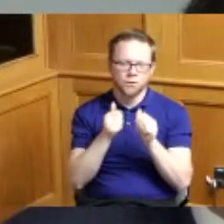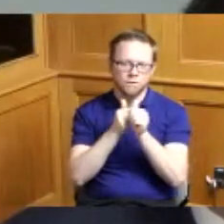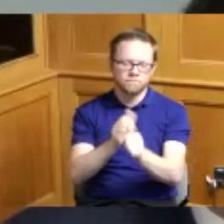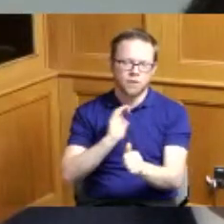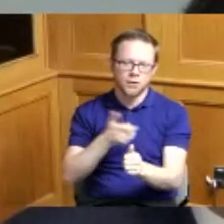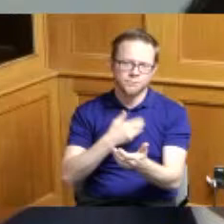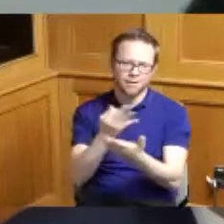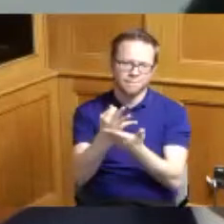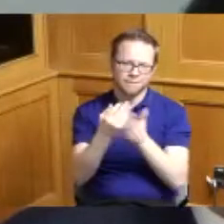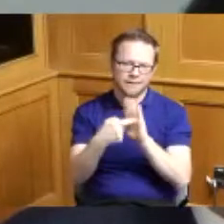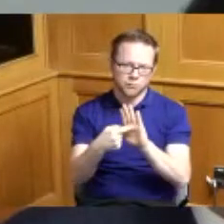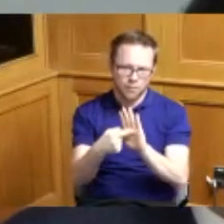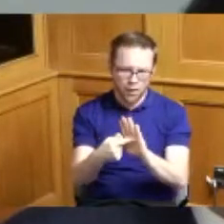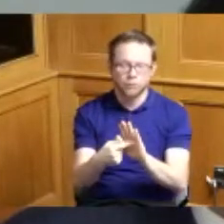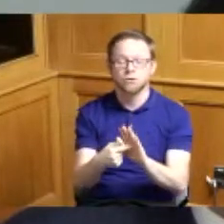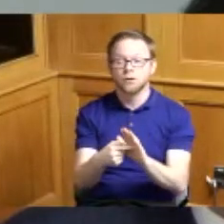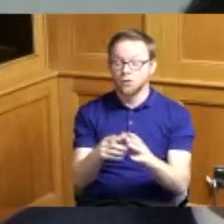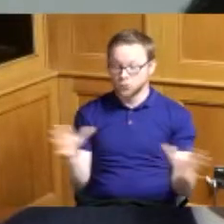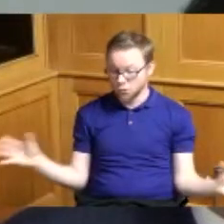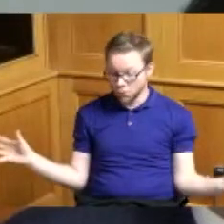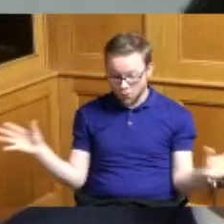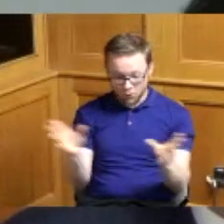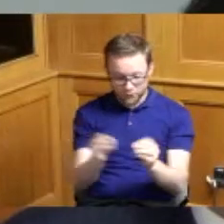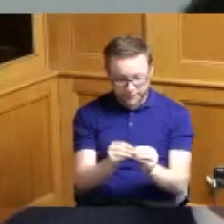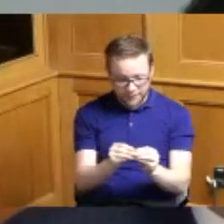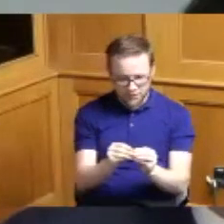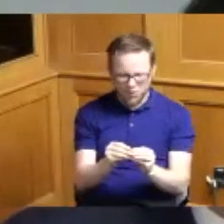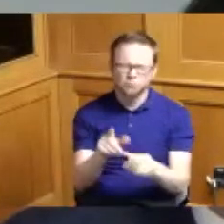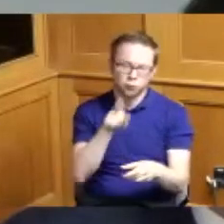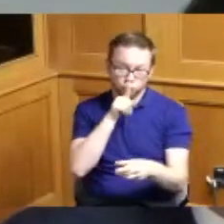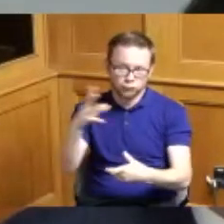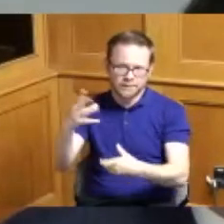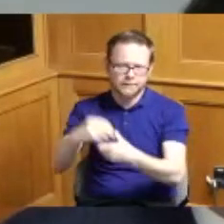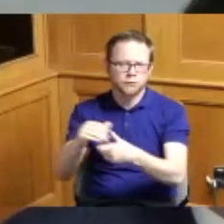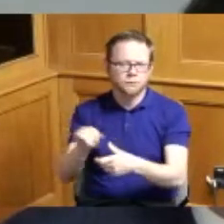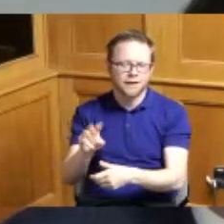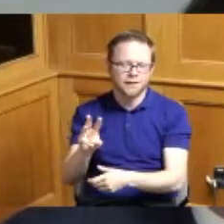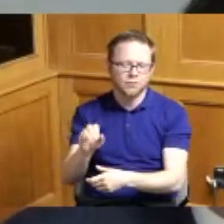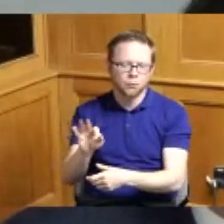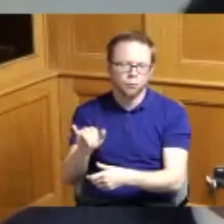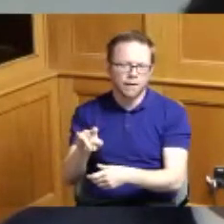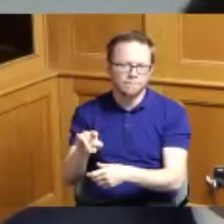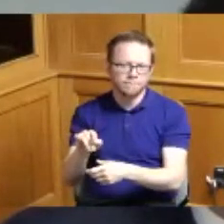look at things like uh we're currently doing wi-fi upgrades at approximately eight million dollars